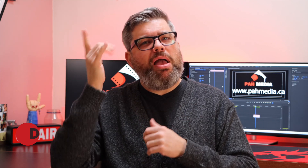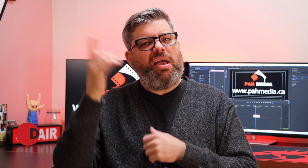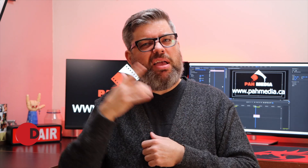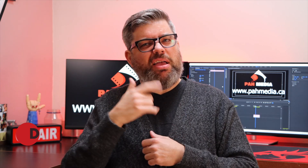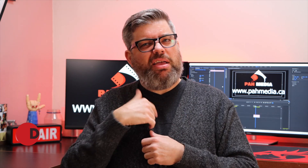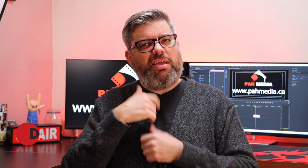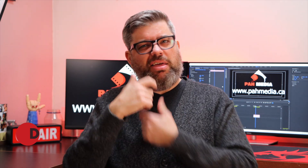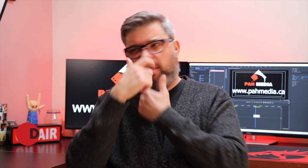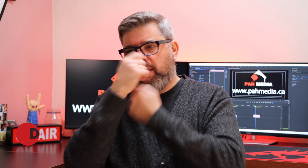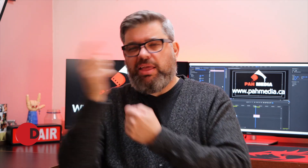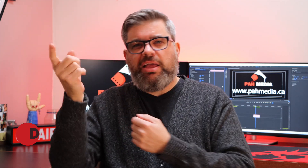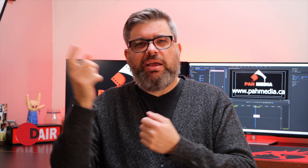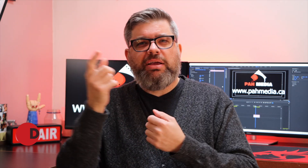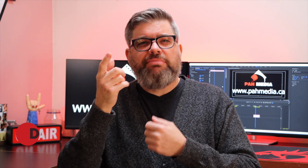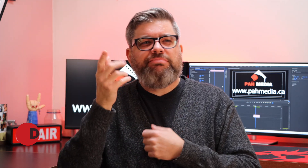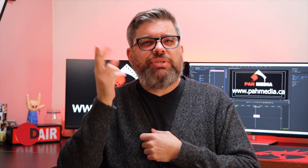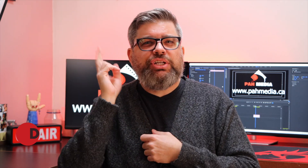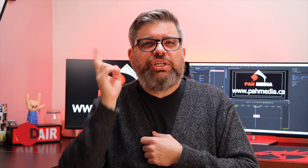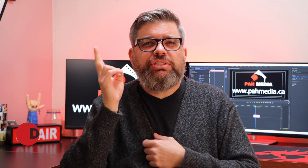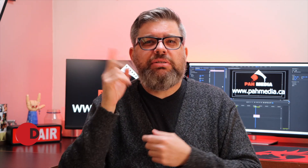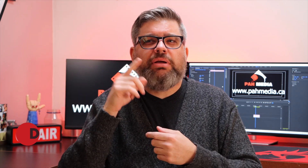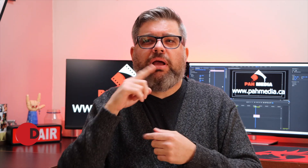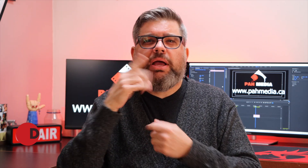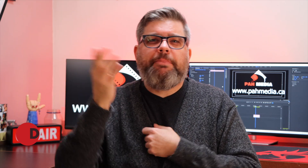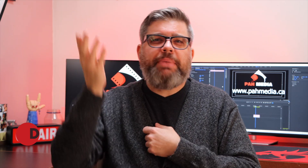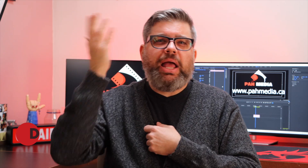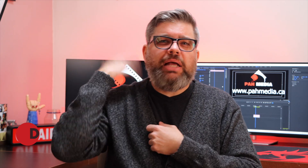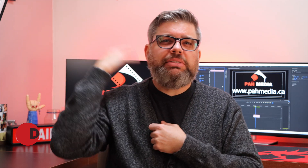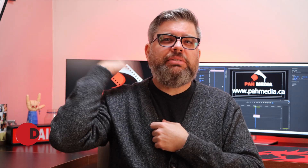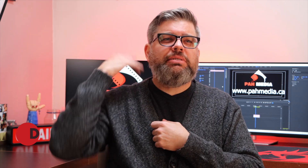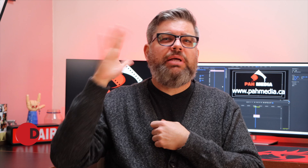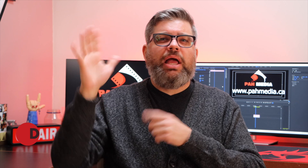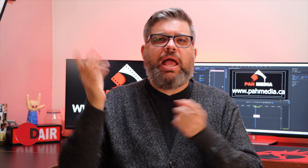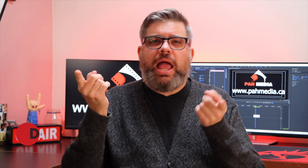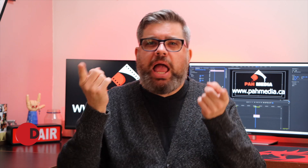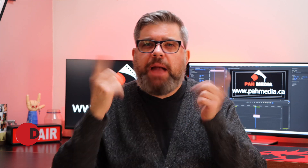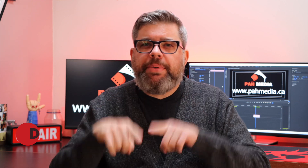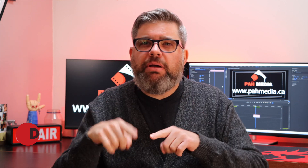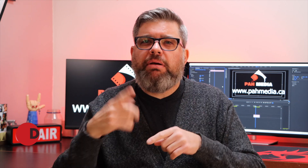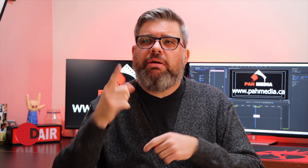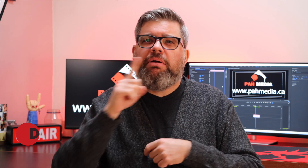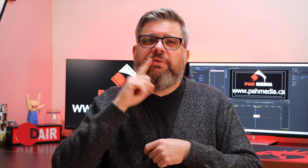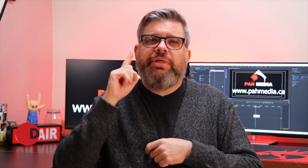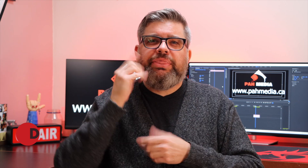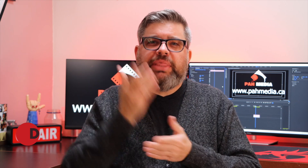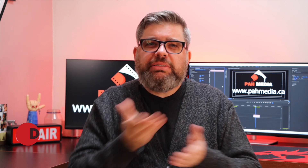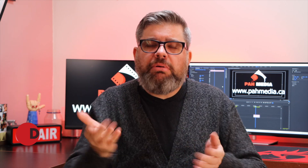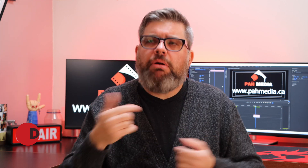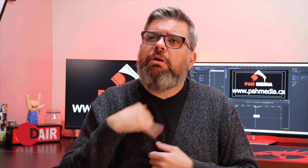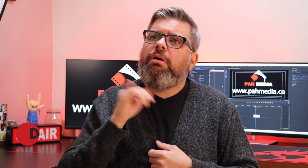I would learn so much about history and deaf things.